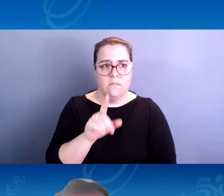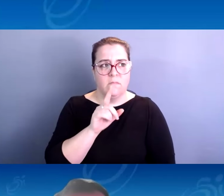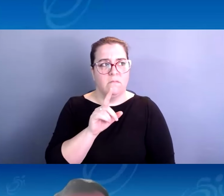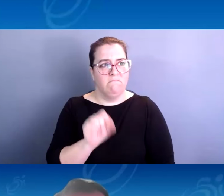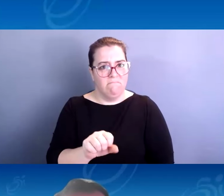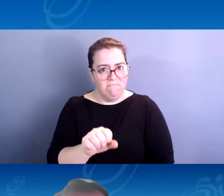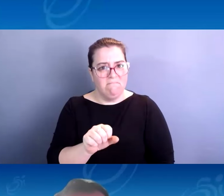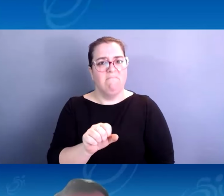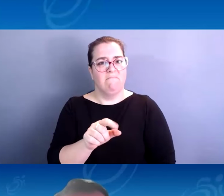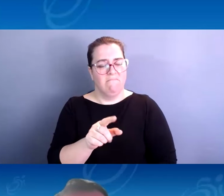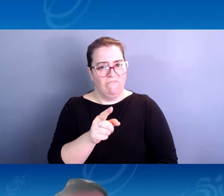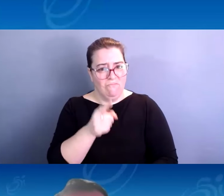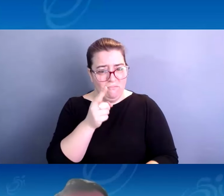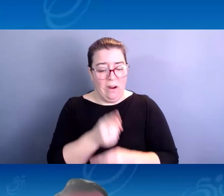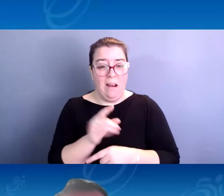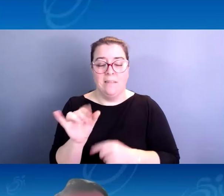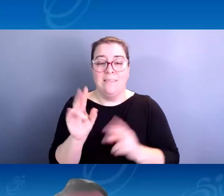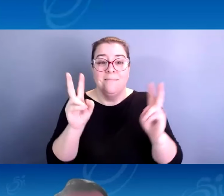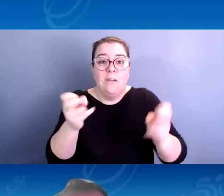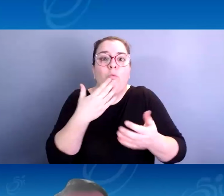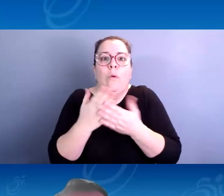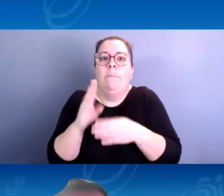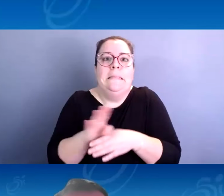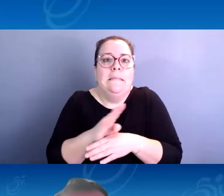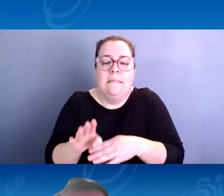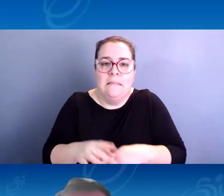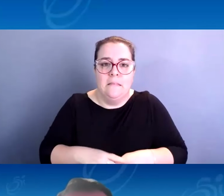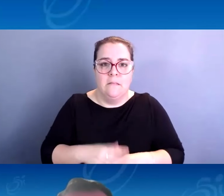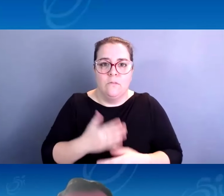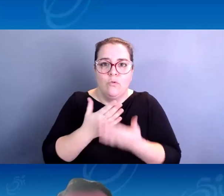It's just good business, you know, that people with disabilities,